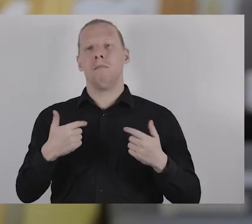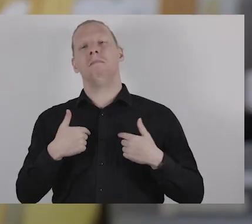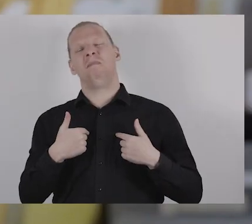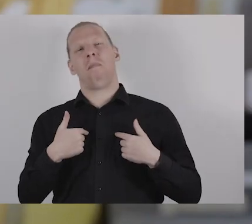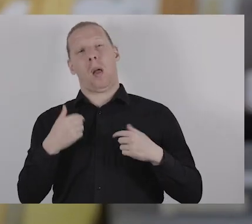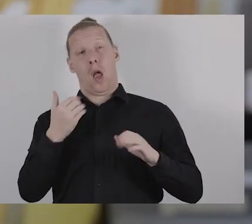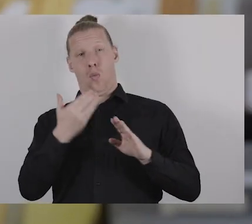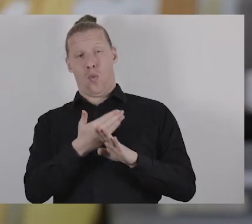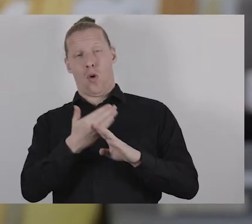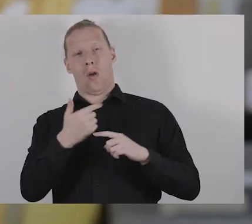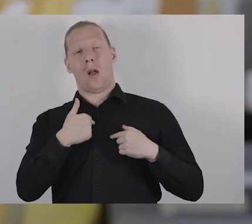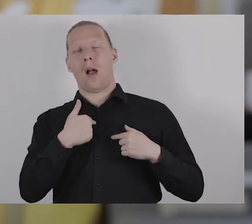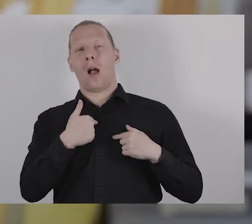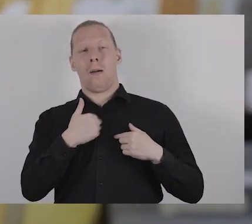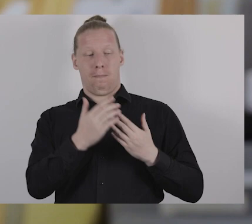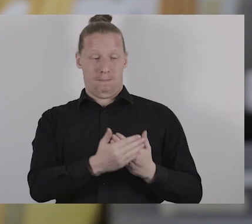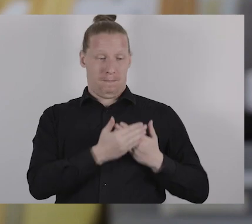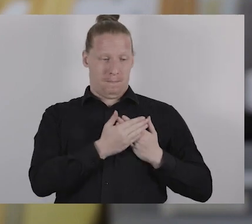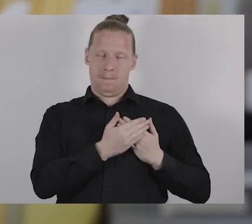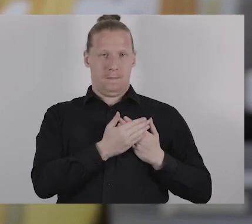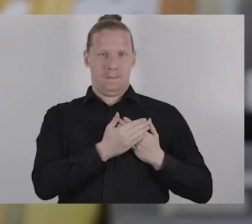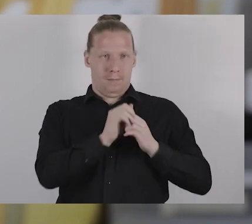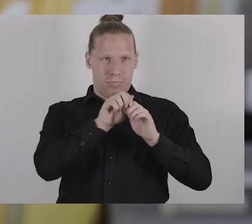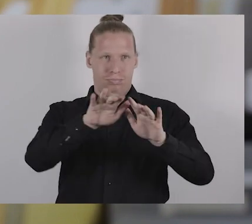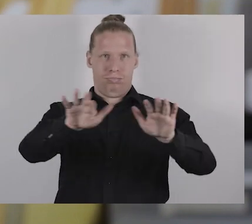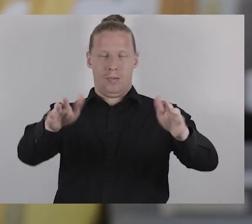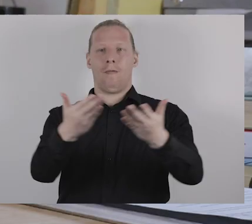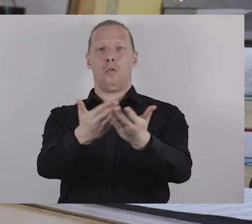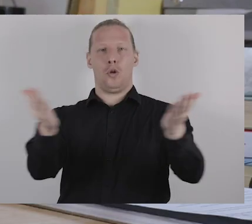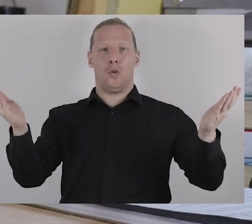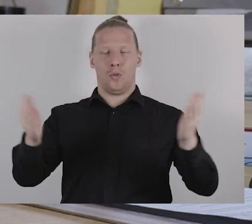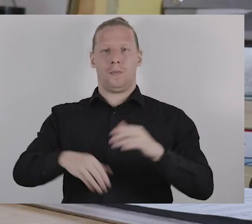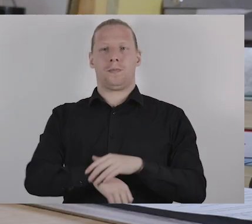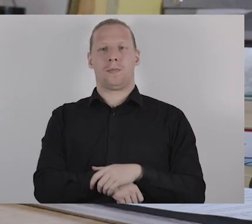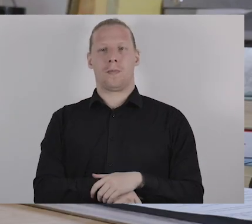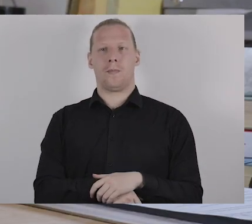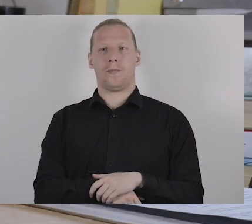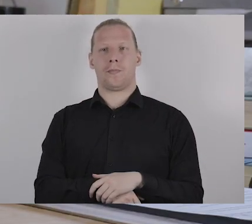I much— I don't try and hold on to it. I want it out there.